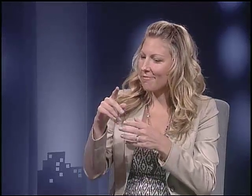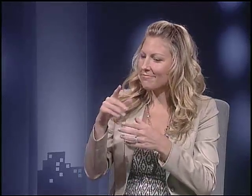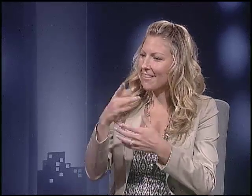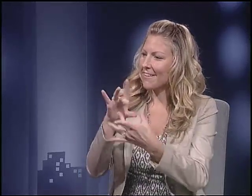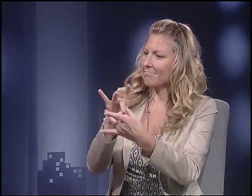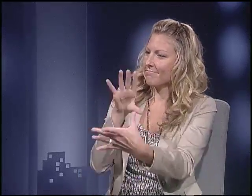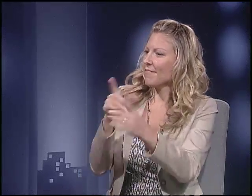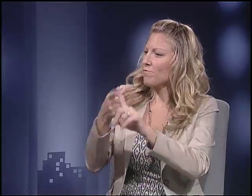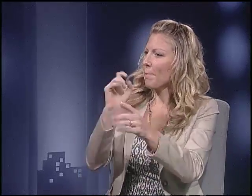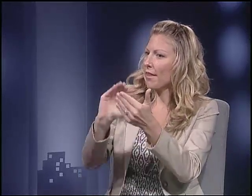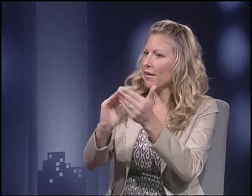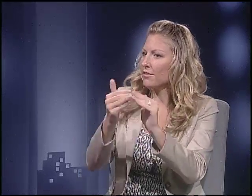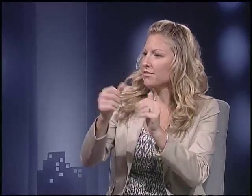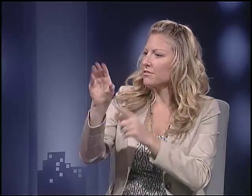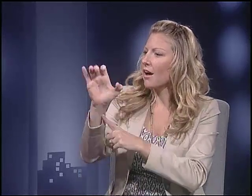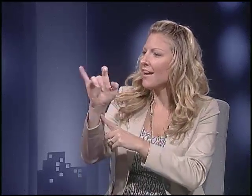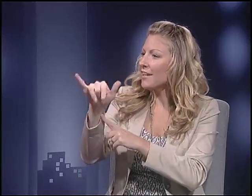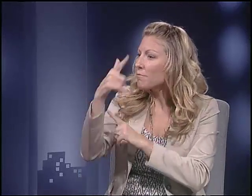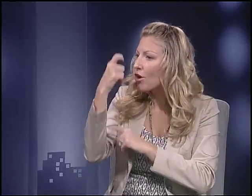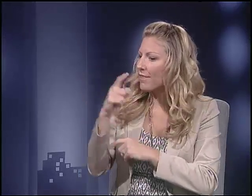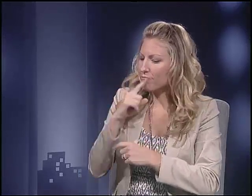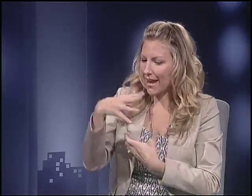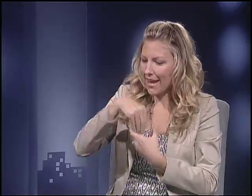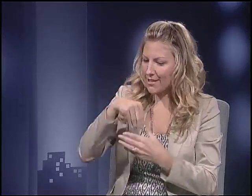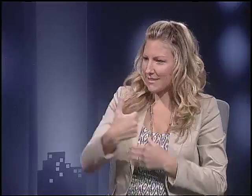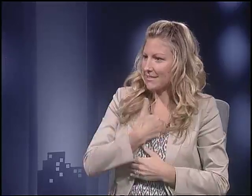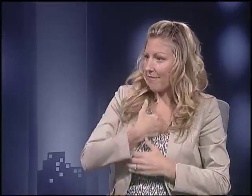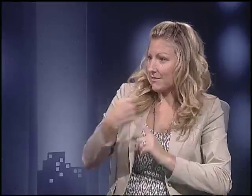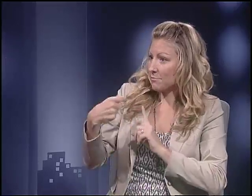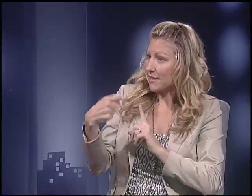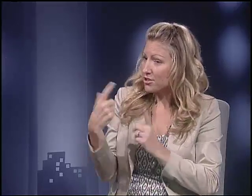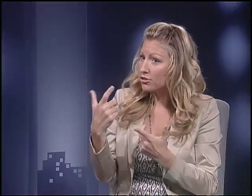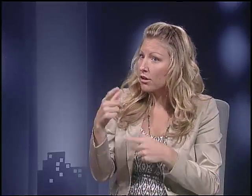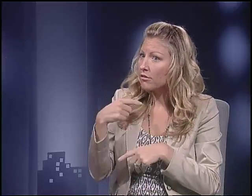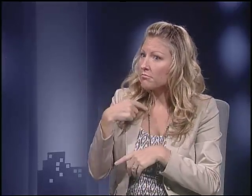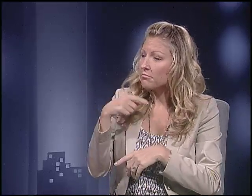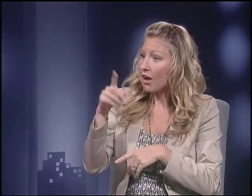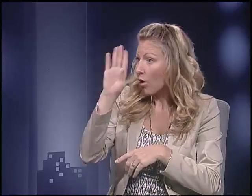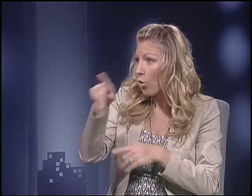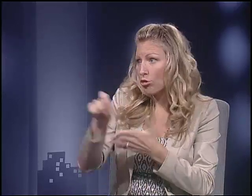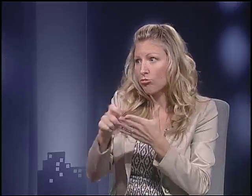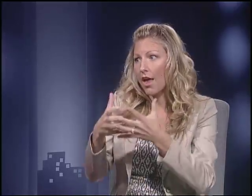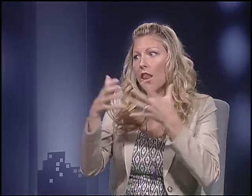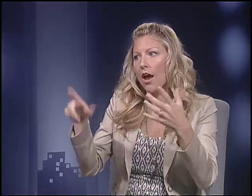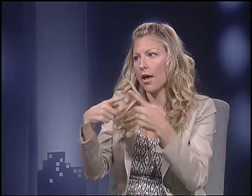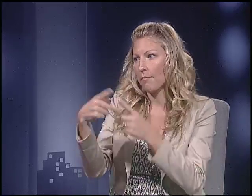You mentioned disconnecting from society a little bit because we have so much stimulation.